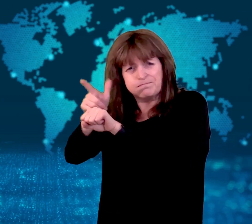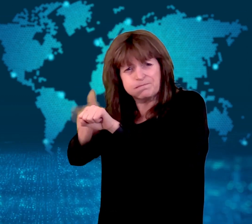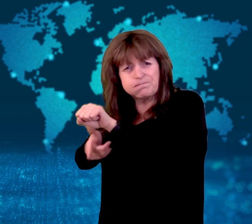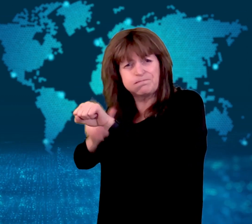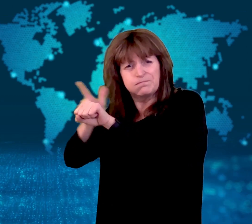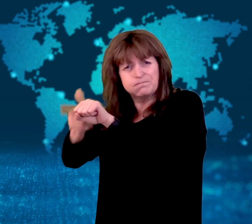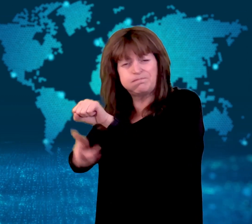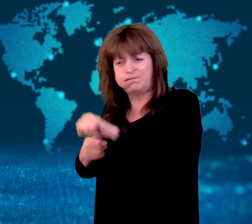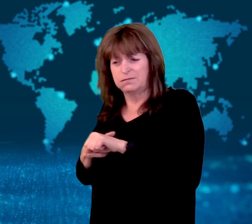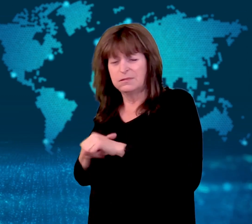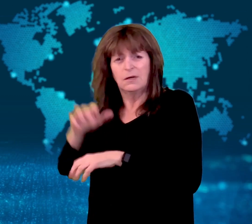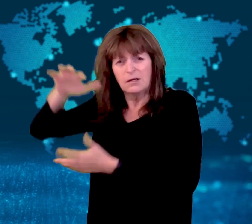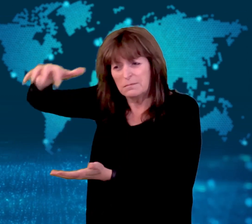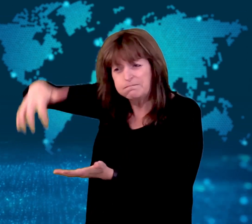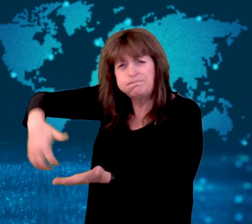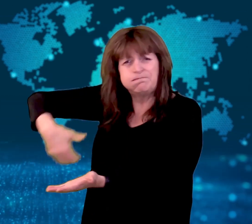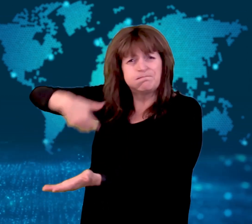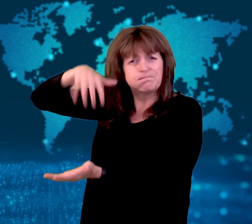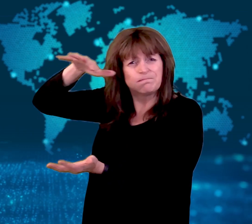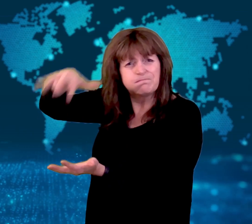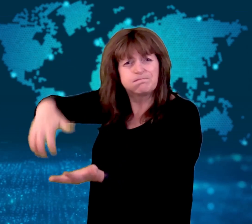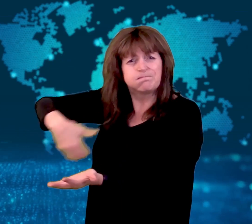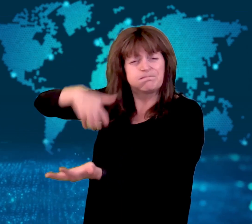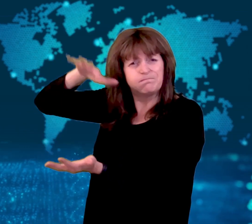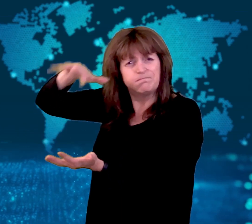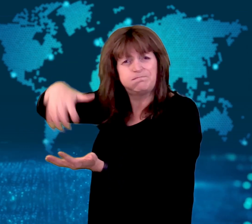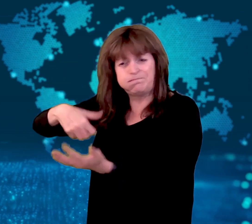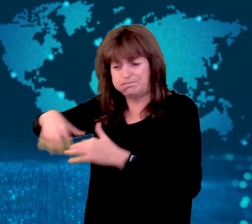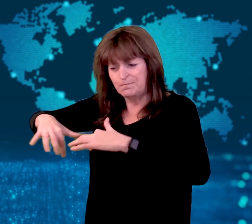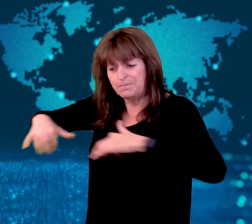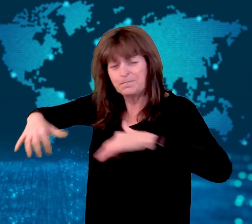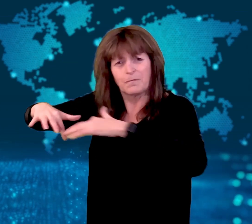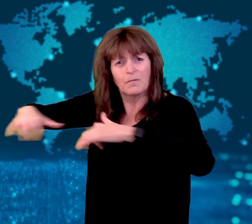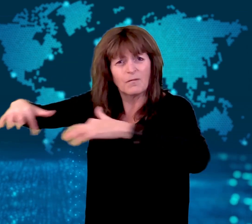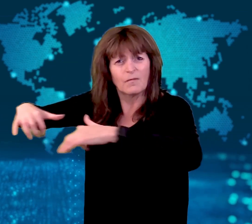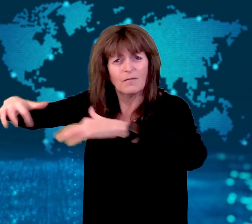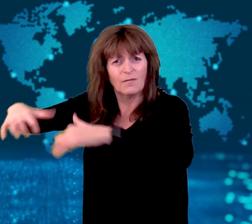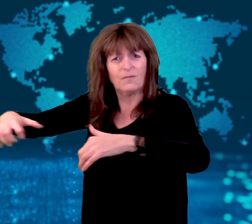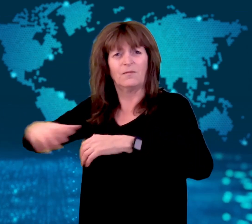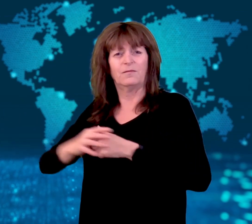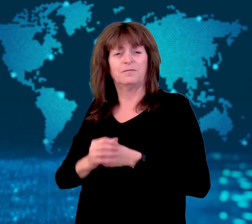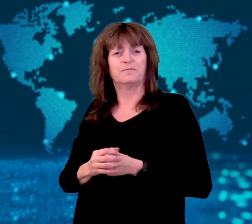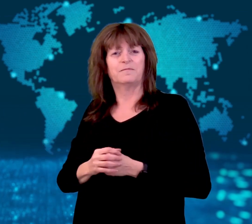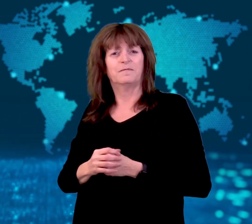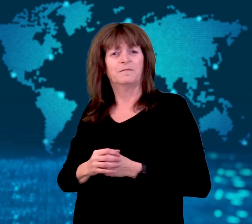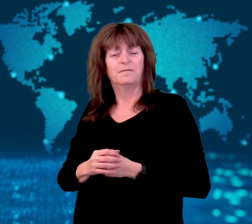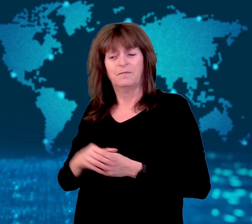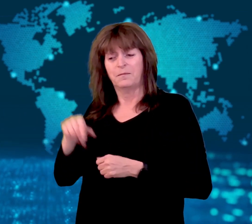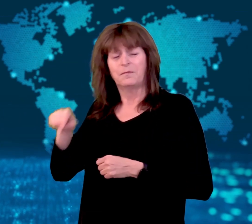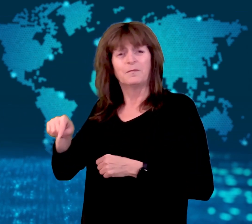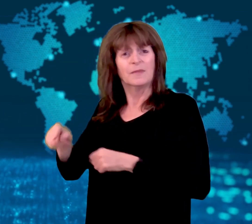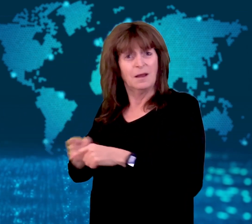cutting torches and used excavators to loosen the earth.